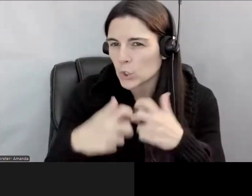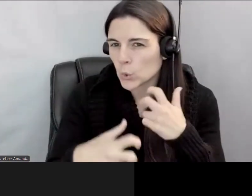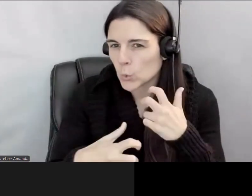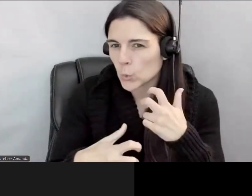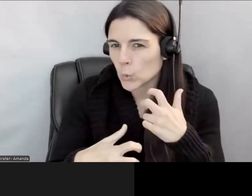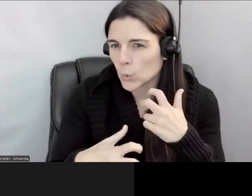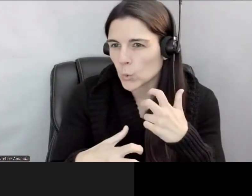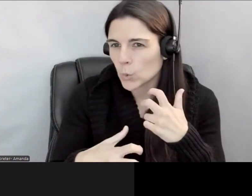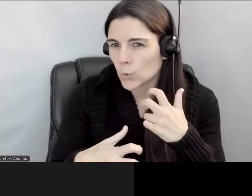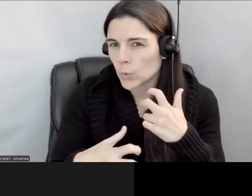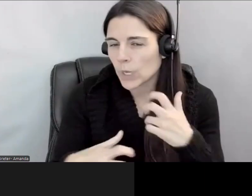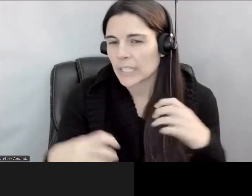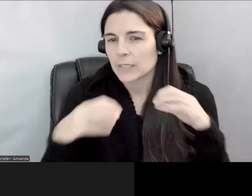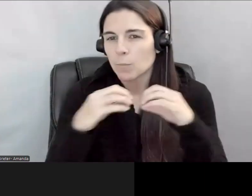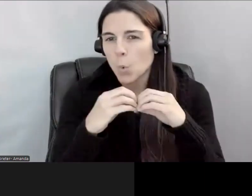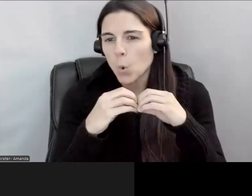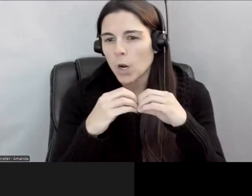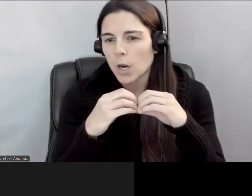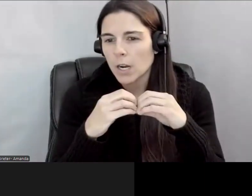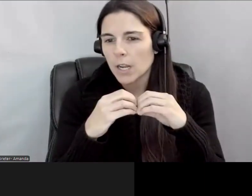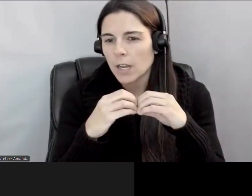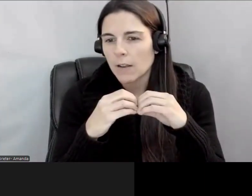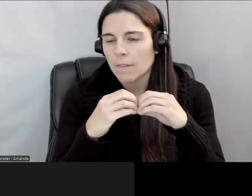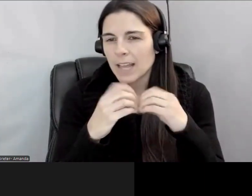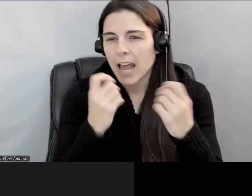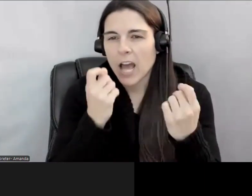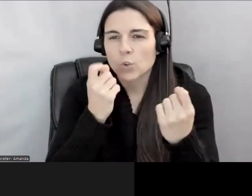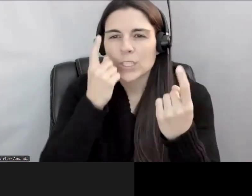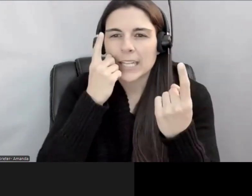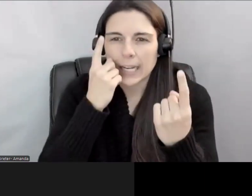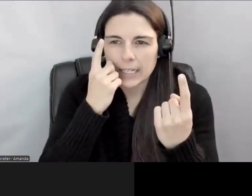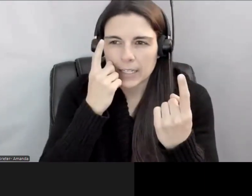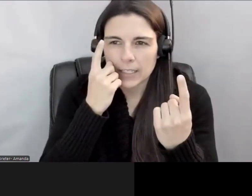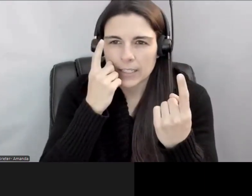at that point, it's more of a intelligibility. I think,